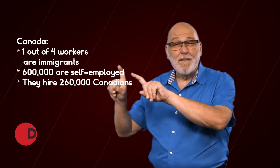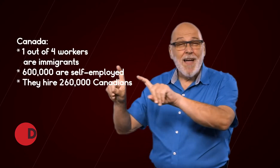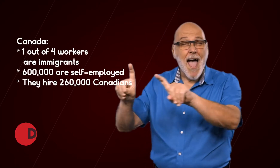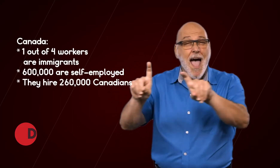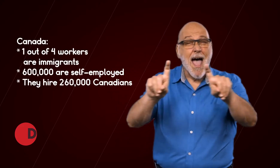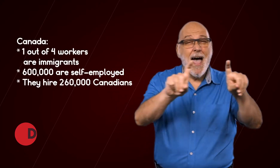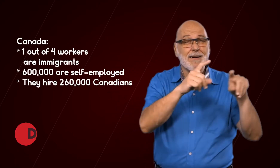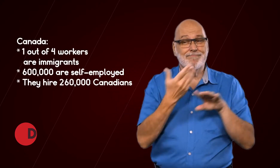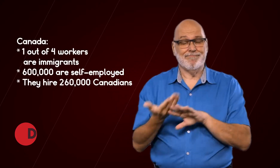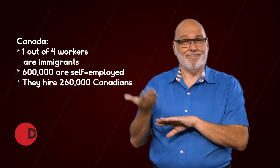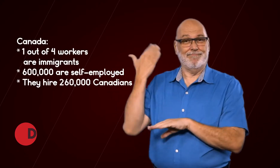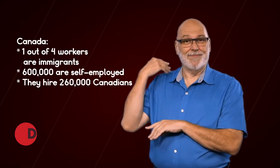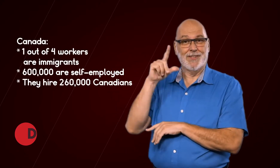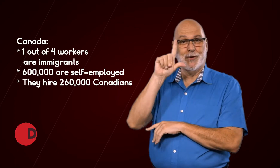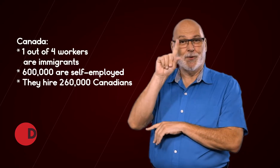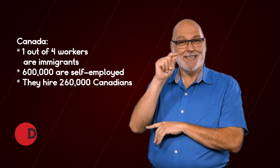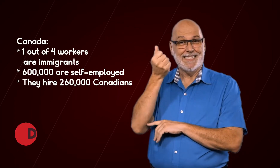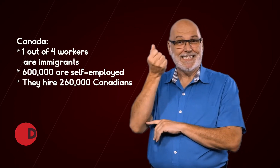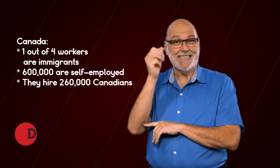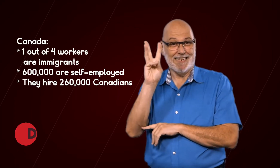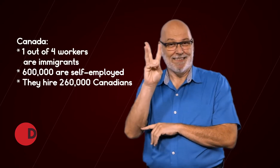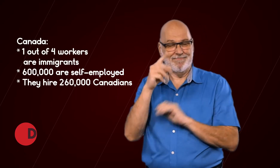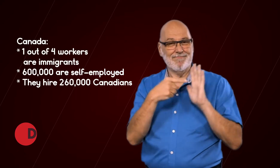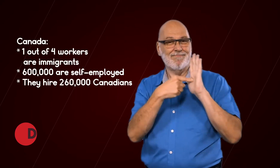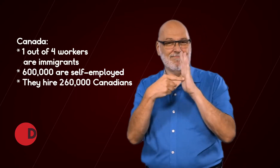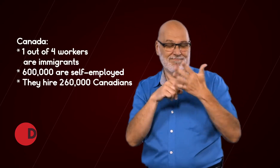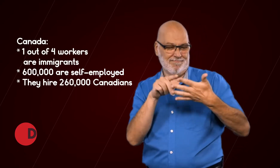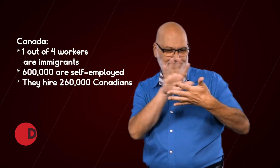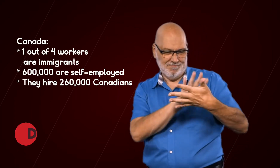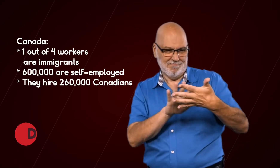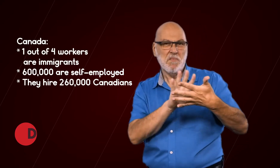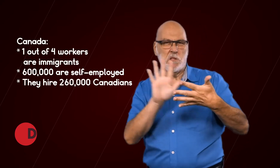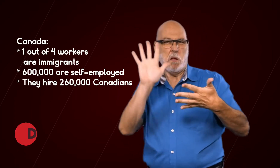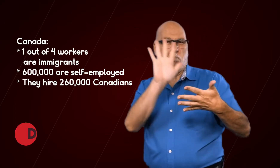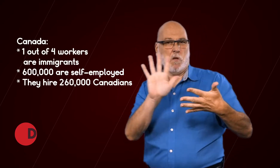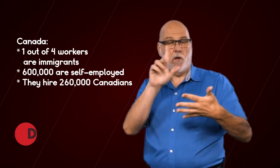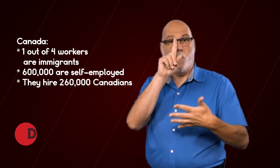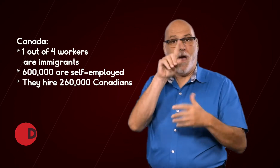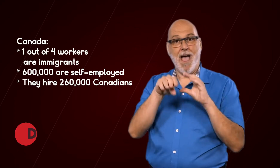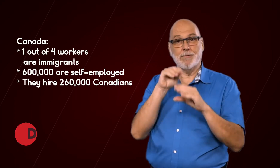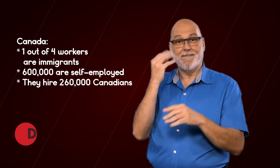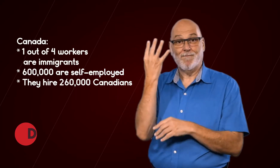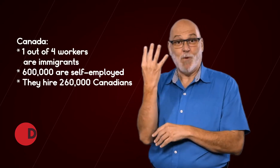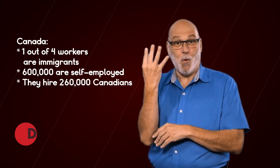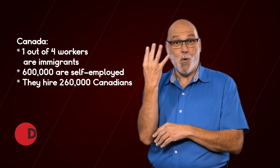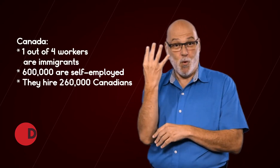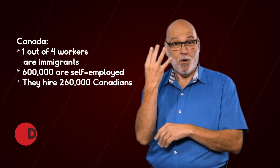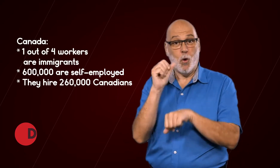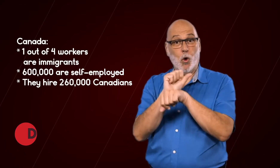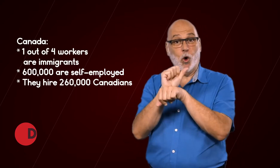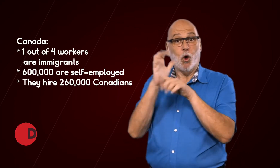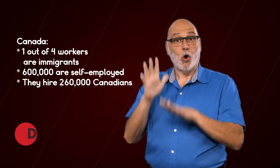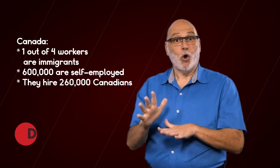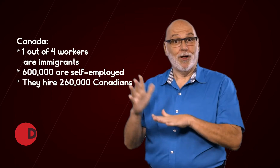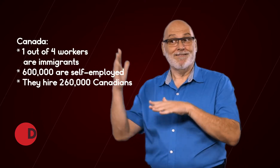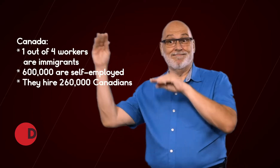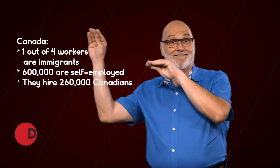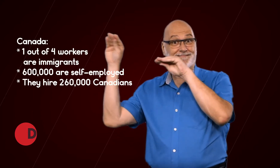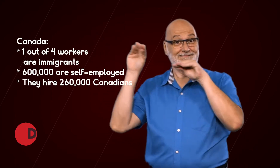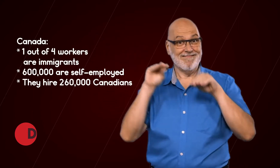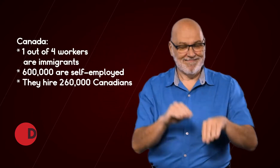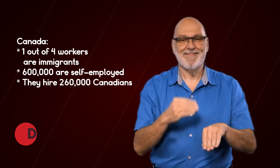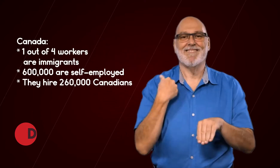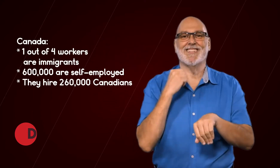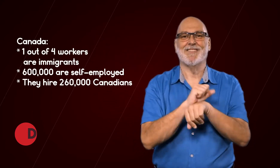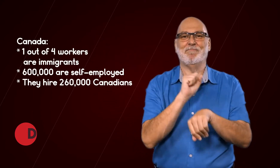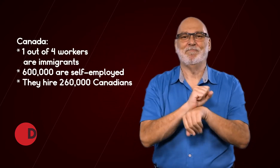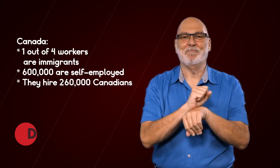A survey in 2016 shows approximately 1 out of 4 workers in Canada